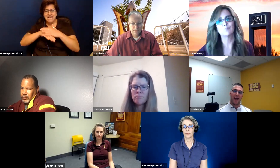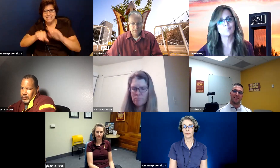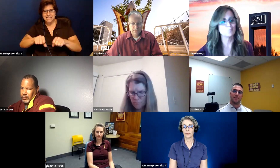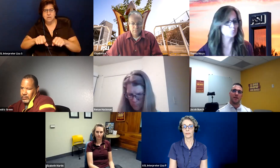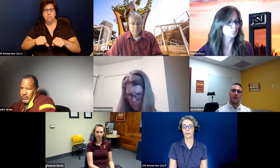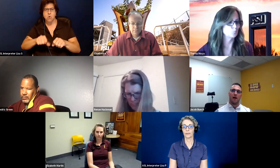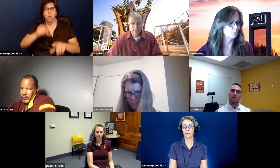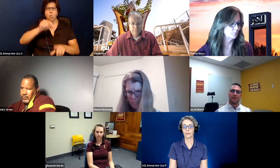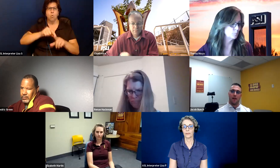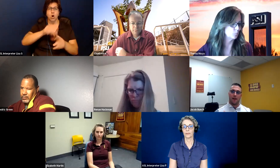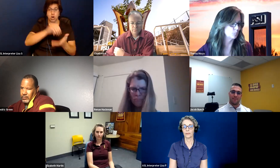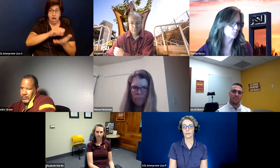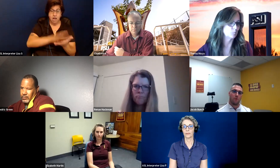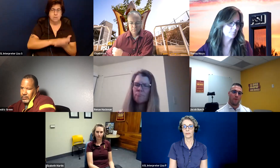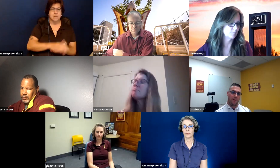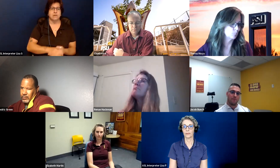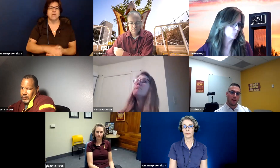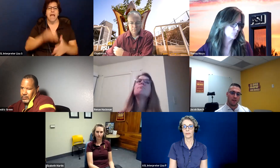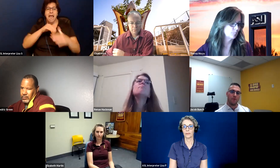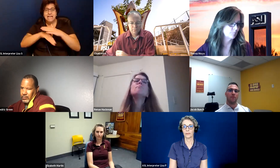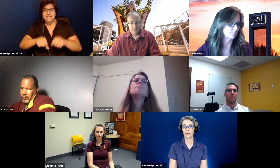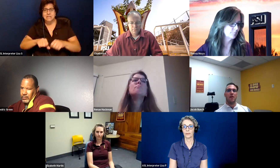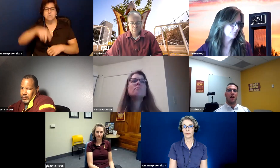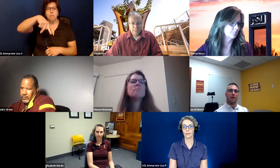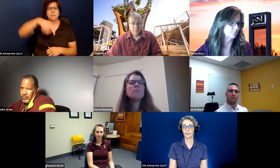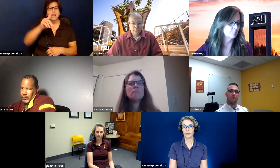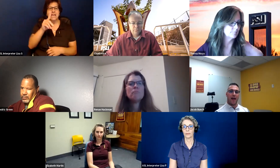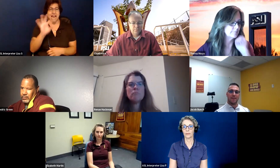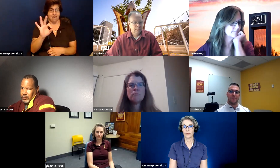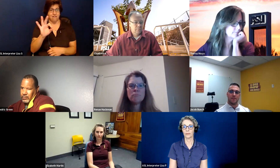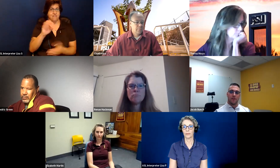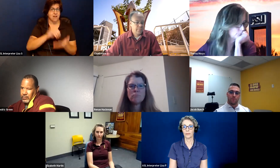and accessible PDF documents and some offline